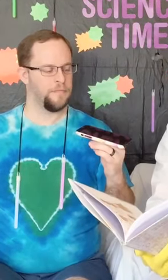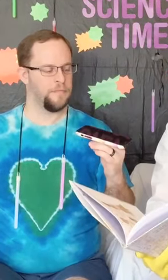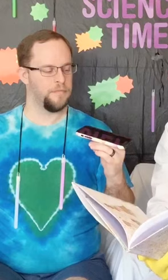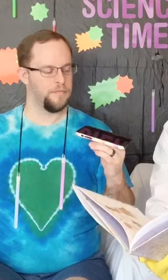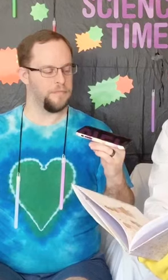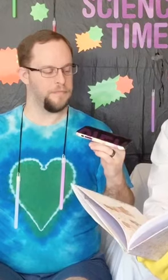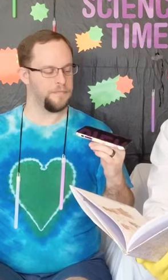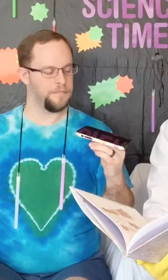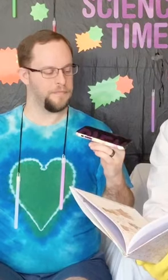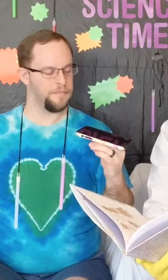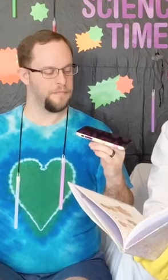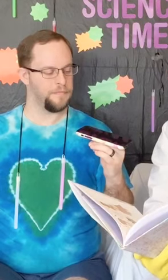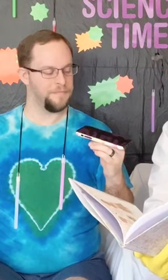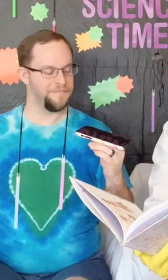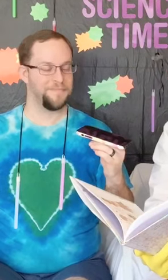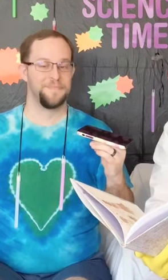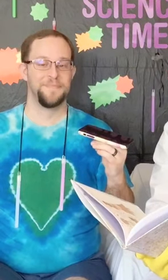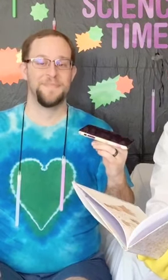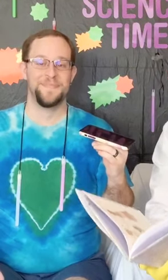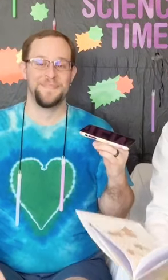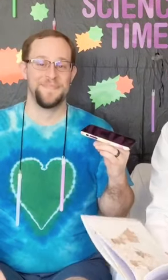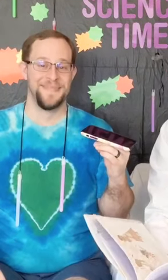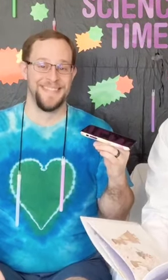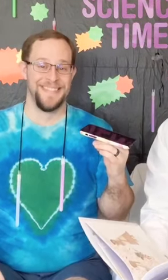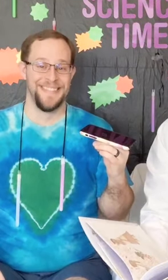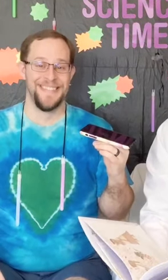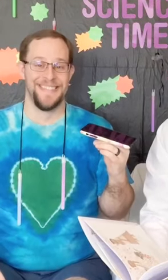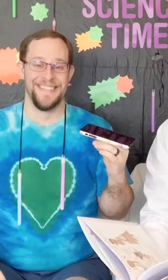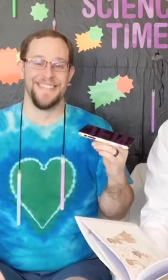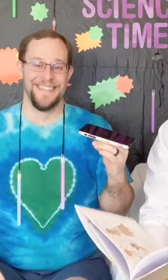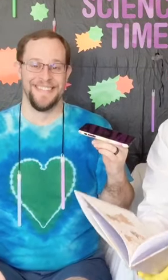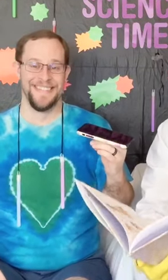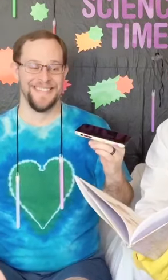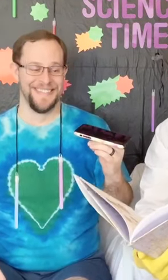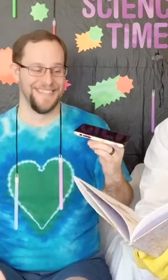They looked at the hallway and they just had to gawk.